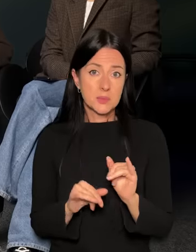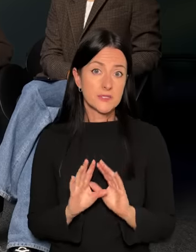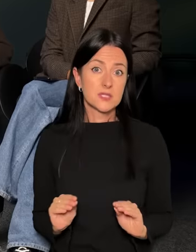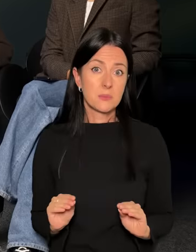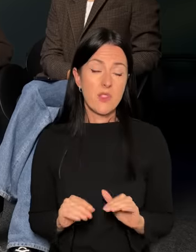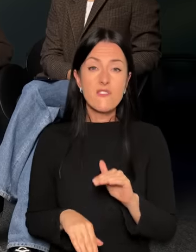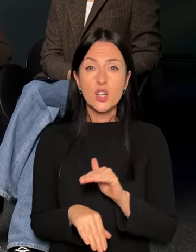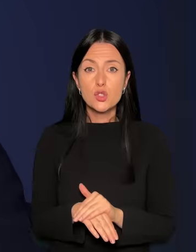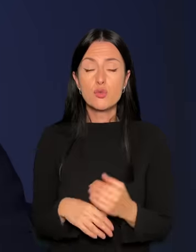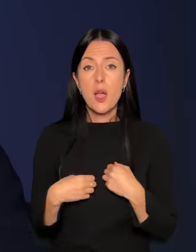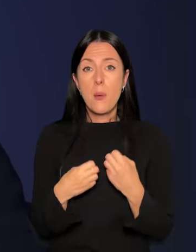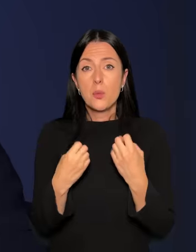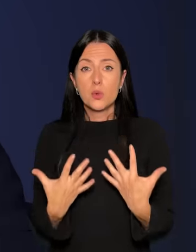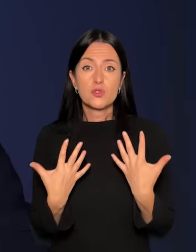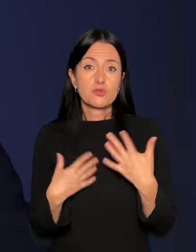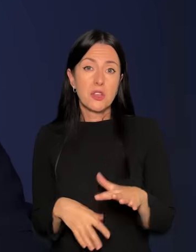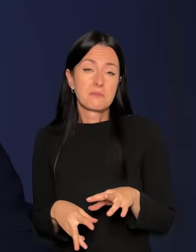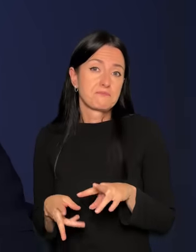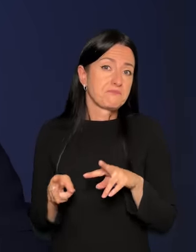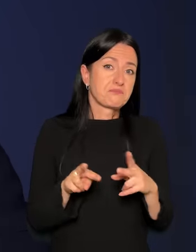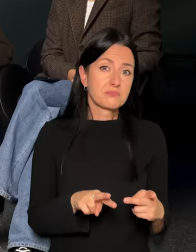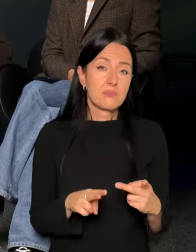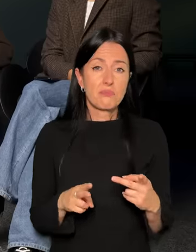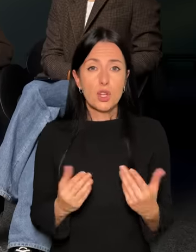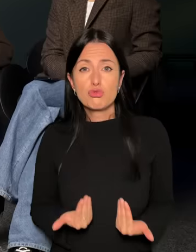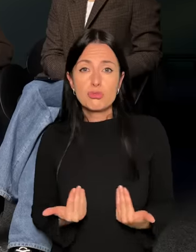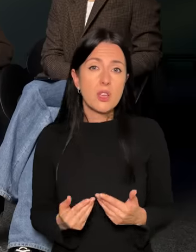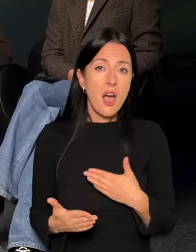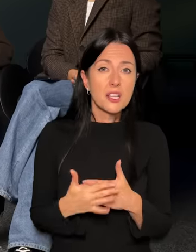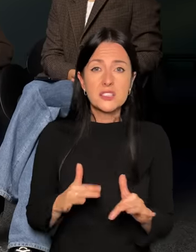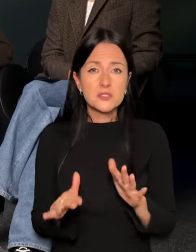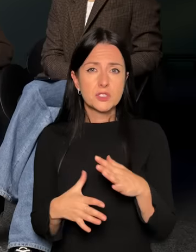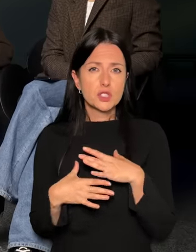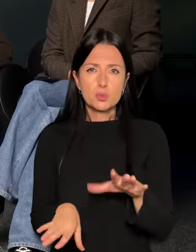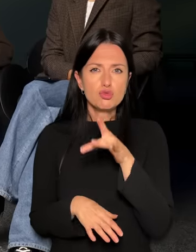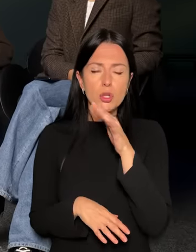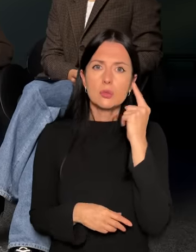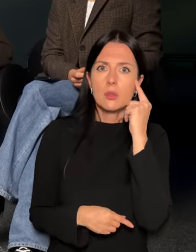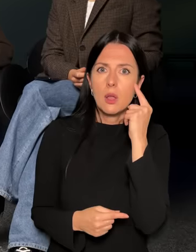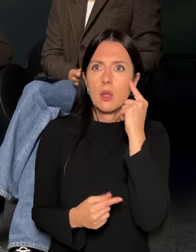In fact, I just plunged into such an active life, and there was no time to think